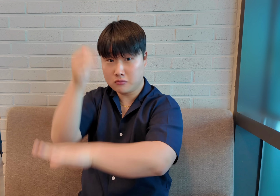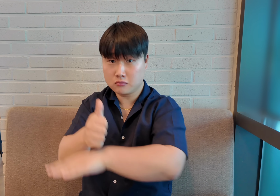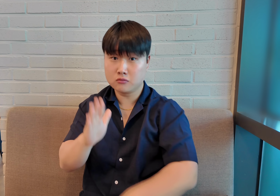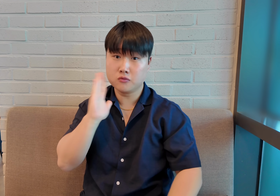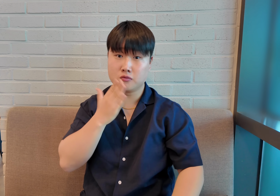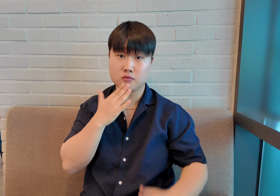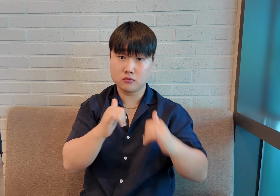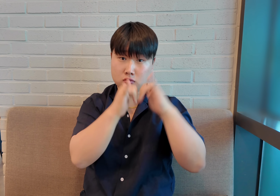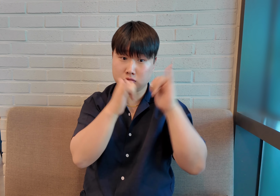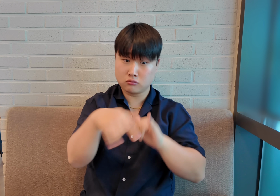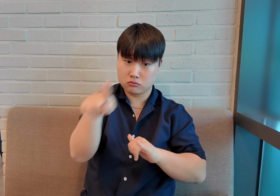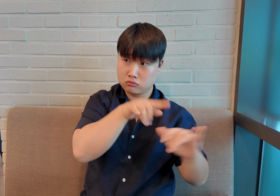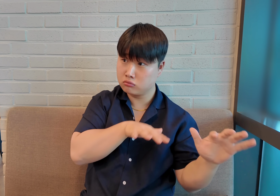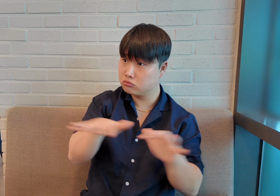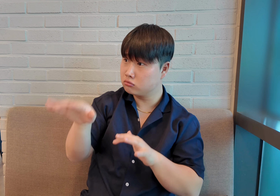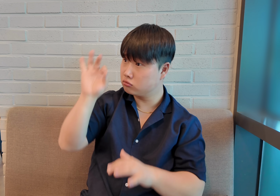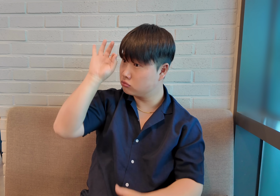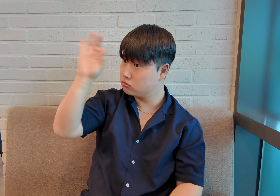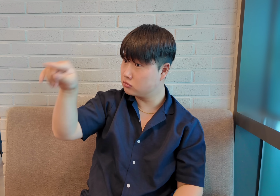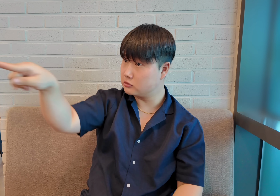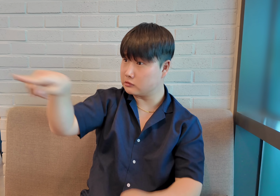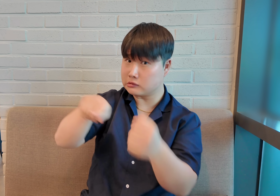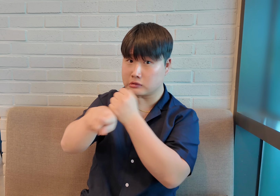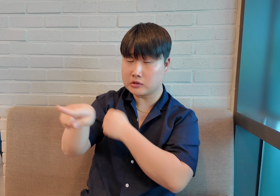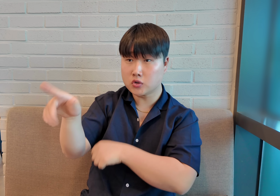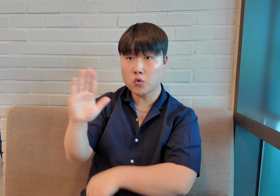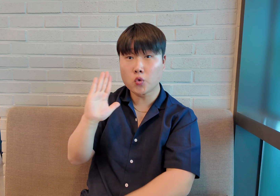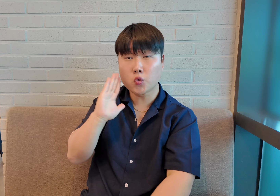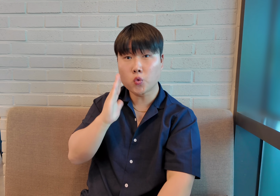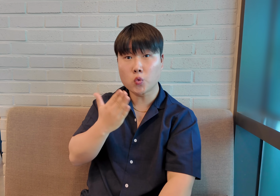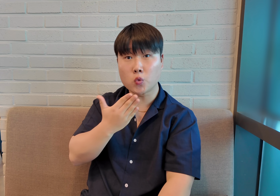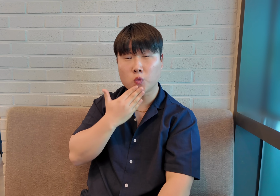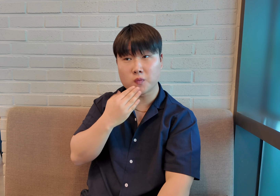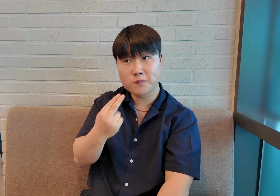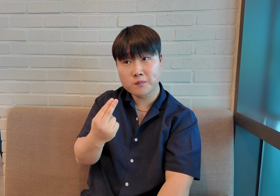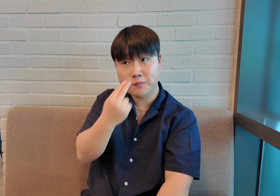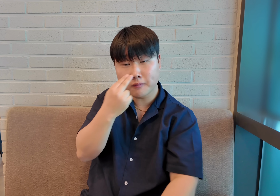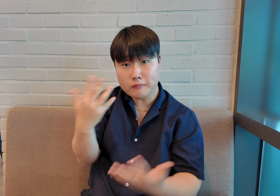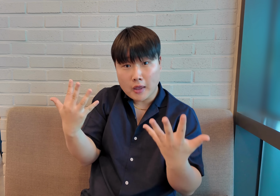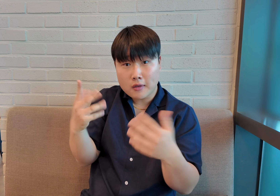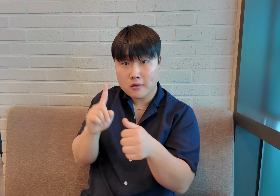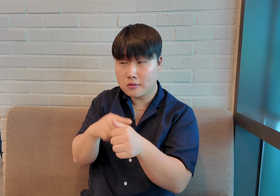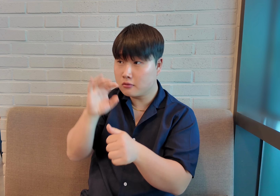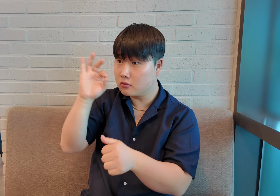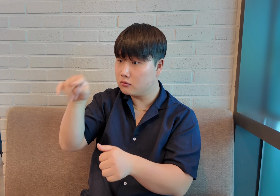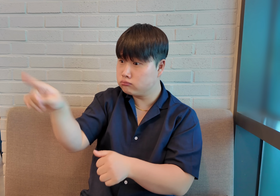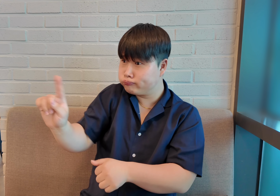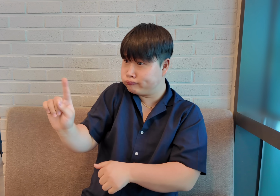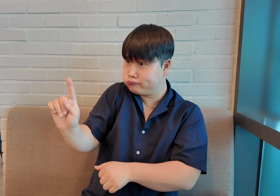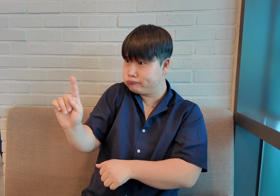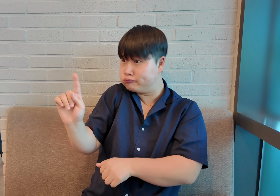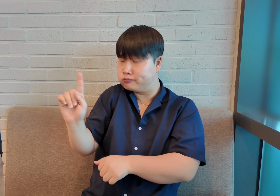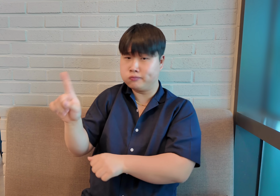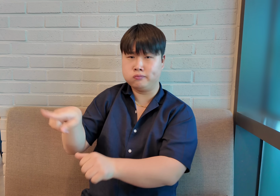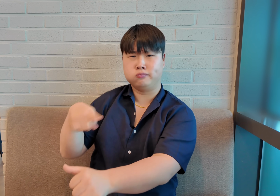If you act in that way, in the end, in the eyes of the deaf community, uh? You don’t understand and know deaf people well, do you? What are you doing?